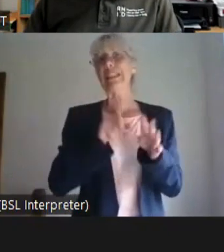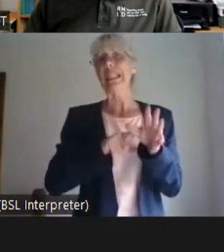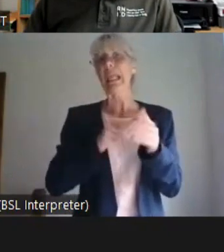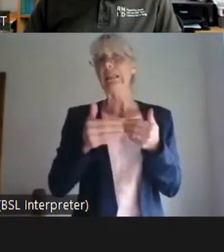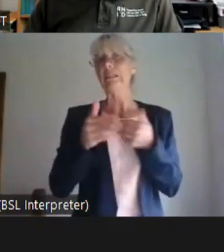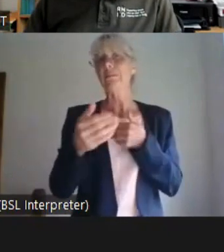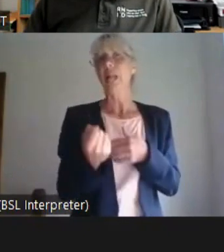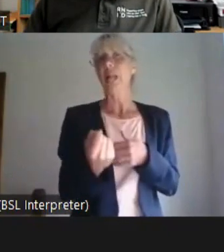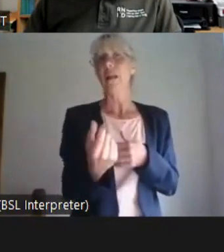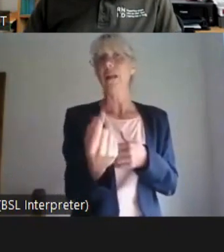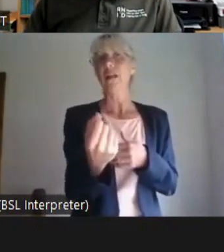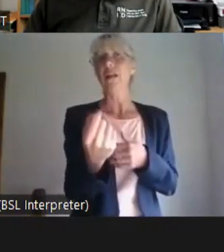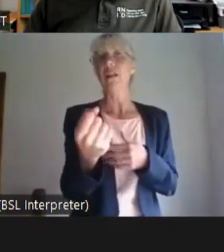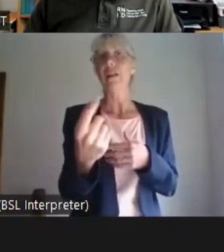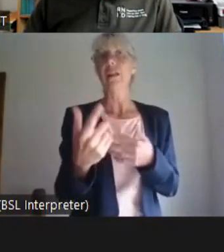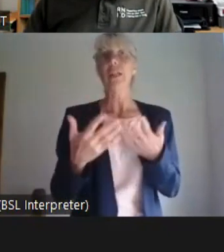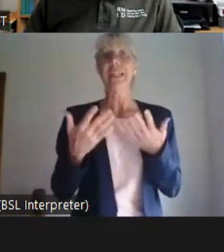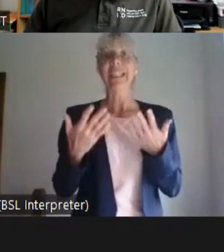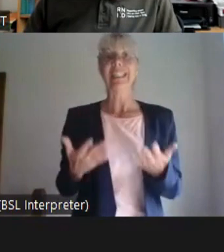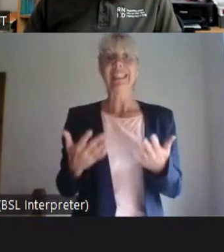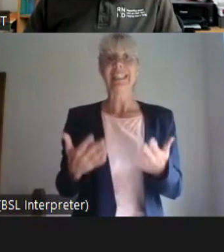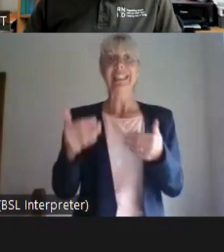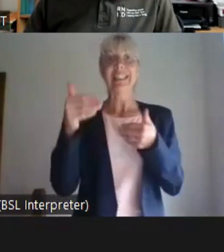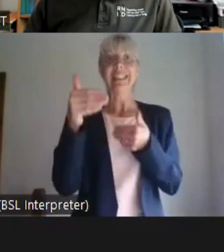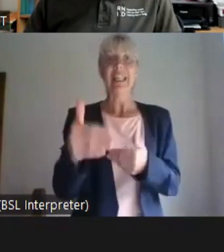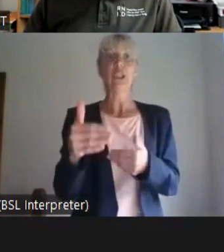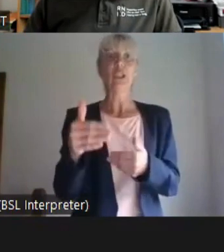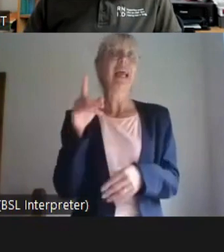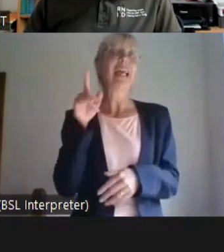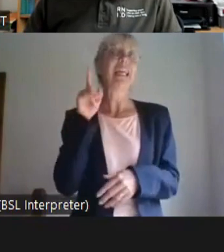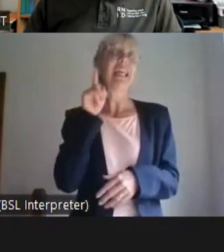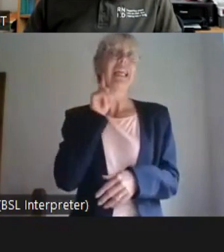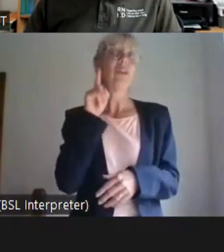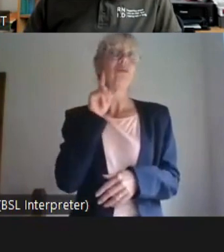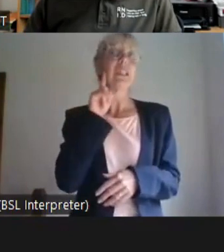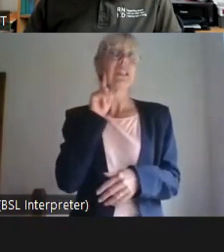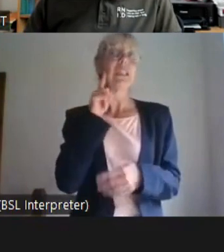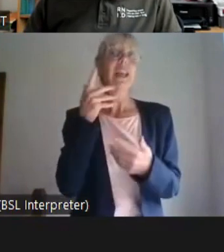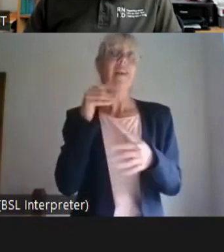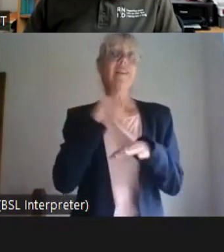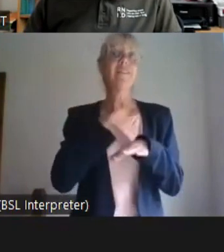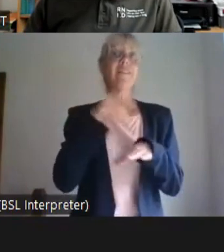um so today's session is all about hearing how it can be affected by being born with a cleft